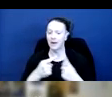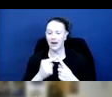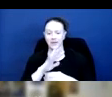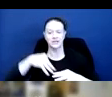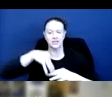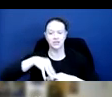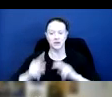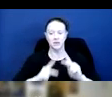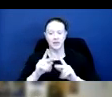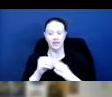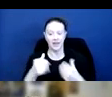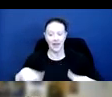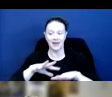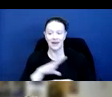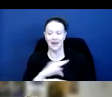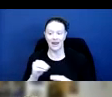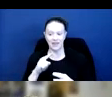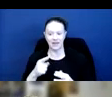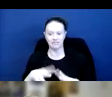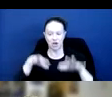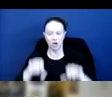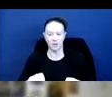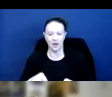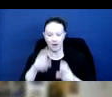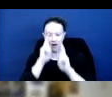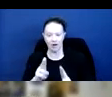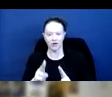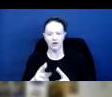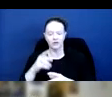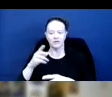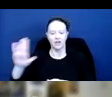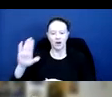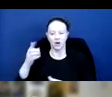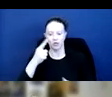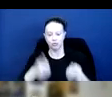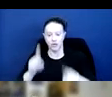And then we'll also do a Labor Acknowledgement. So, we must acknowledge them much of what we know of this country today,